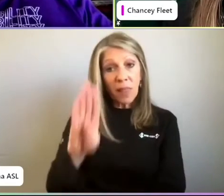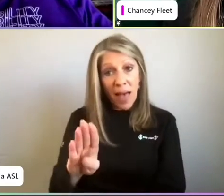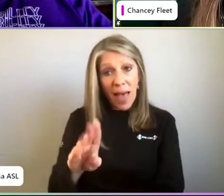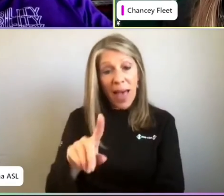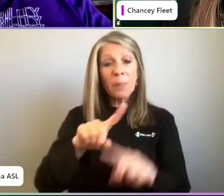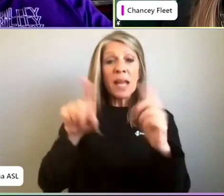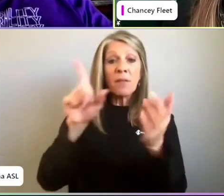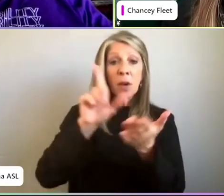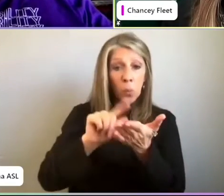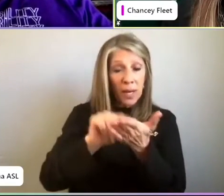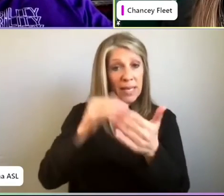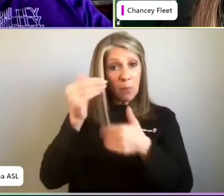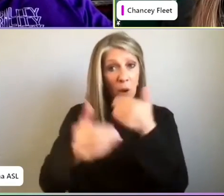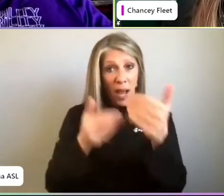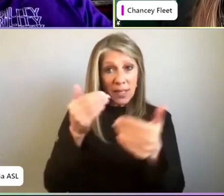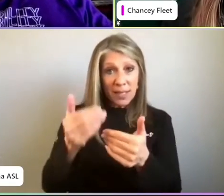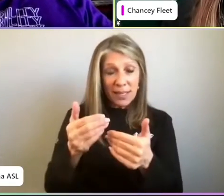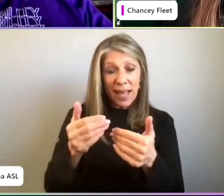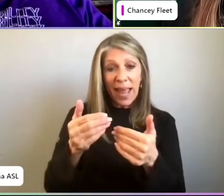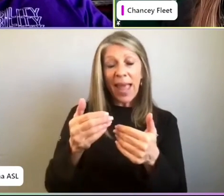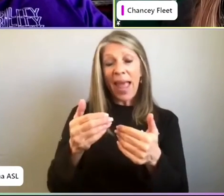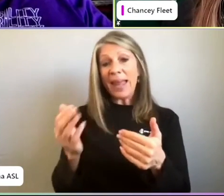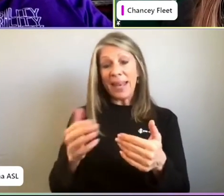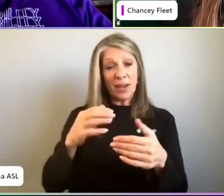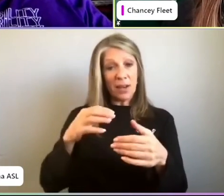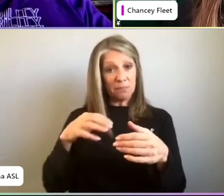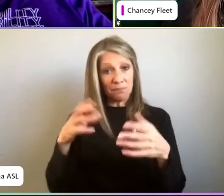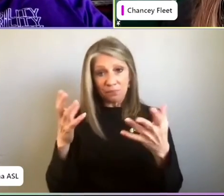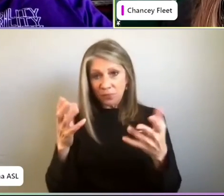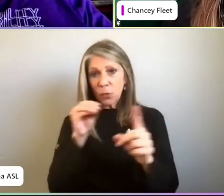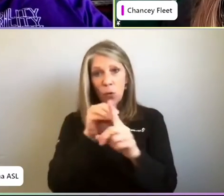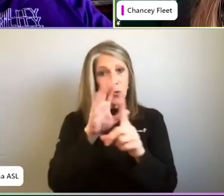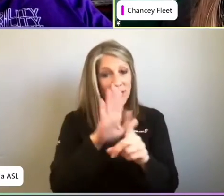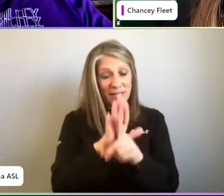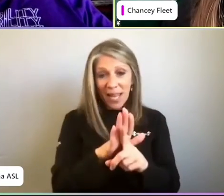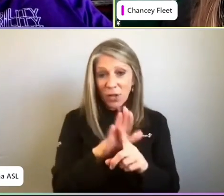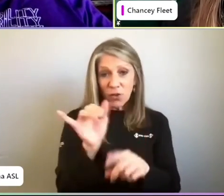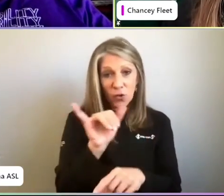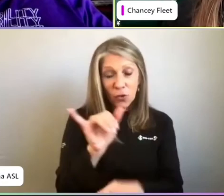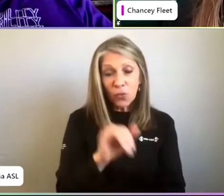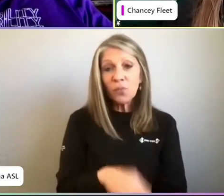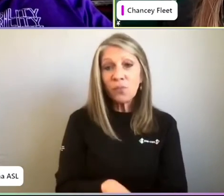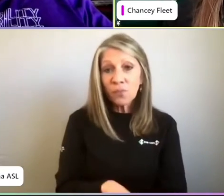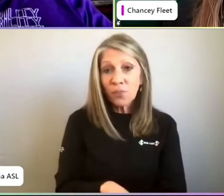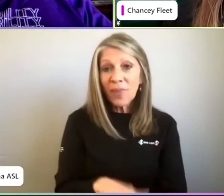appointments on their own that are unsupervised period the first time that you visit you will get a tour of the lab